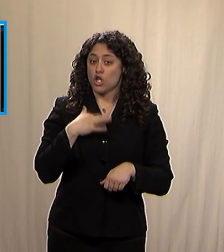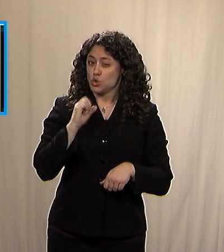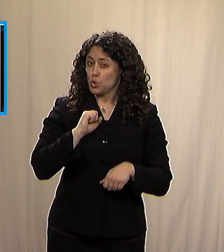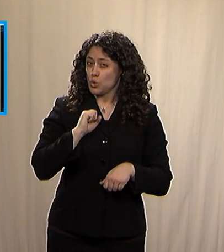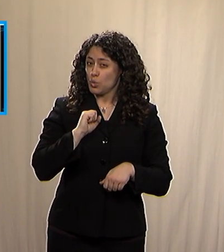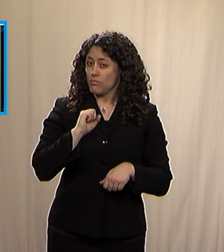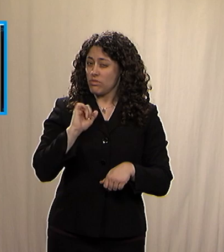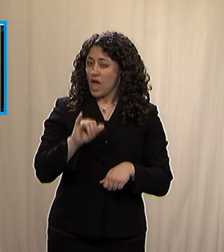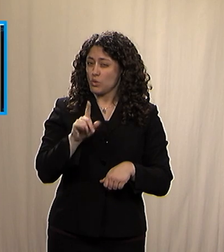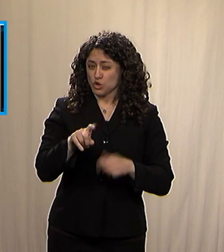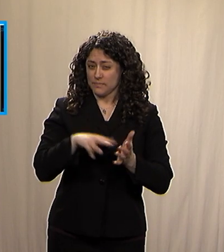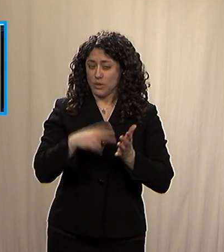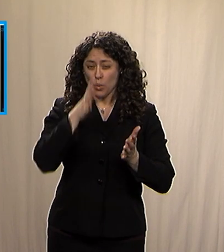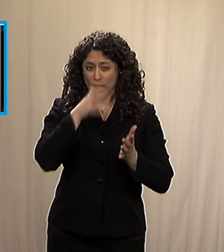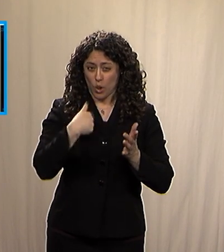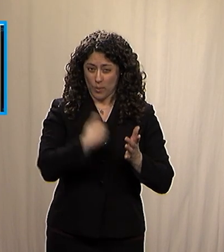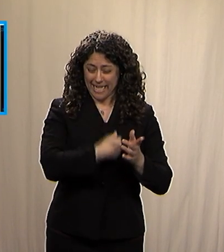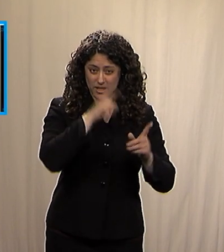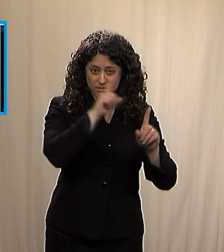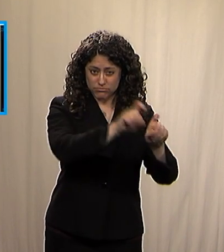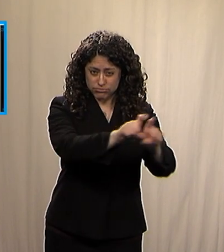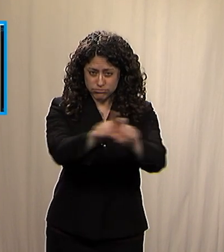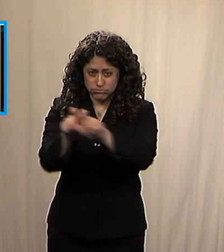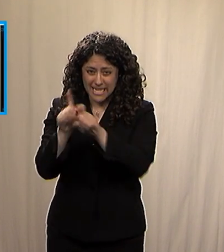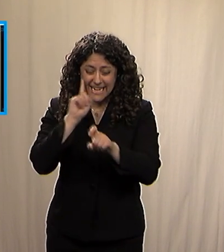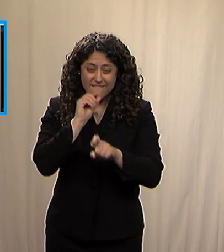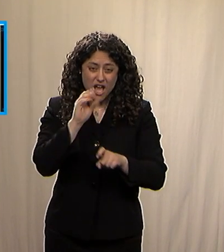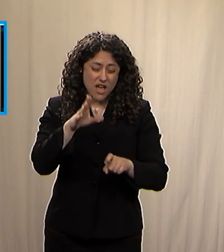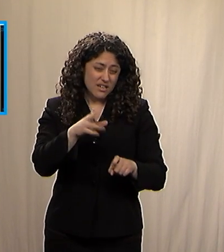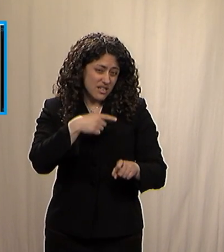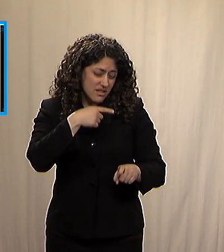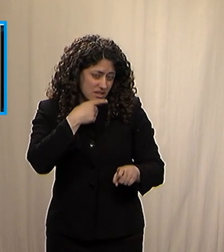to deaf and hearing people about this?